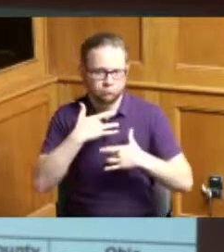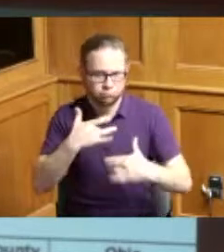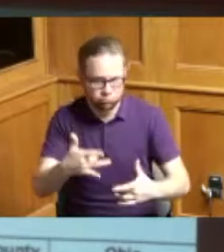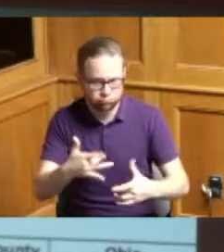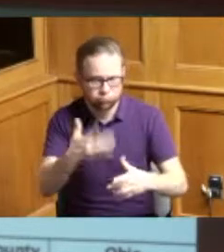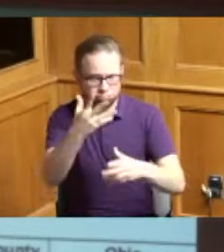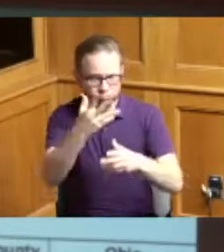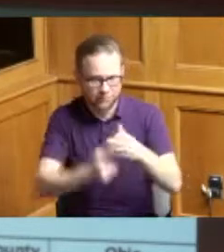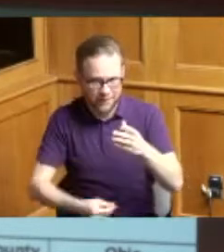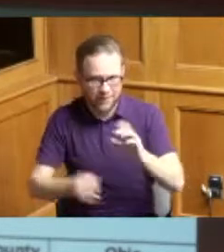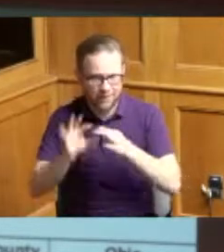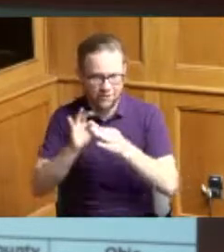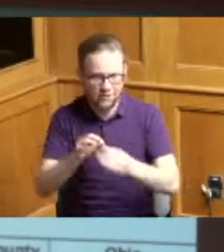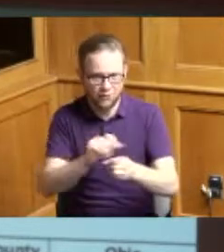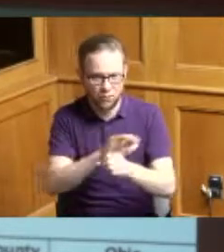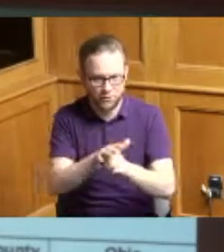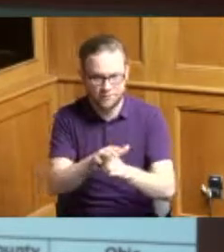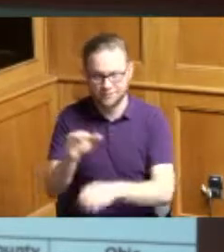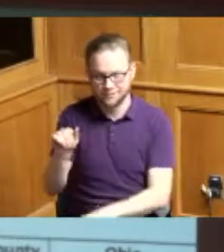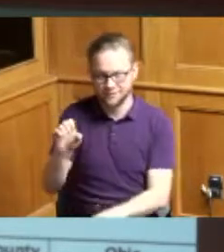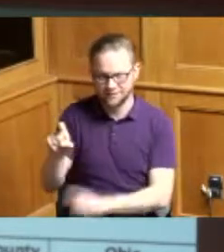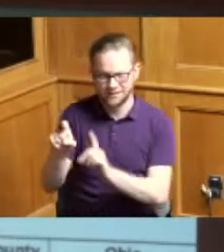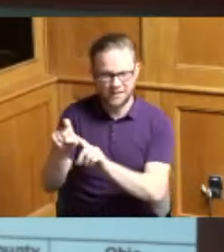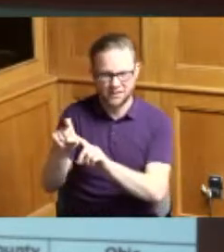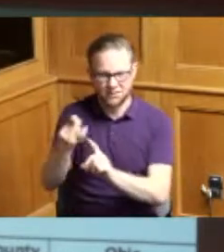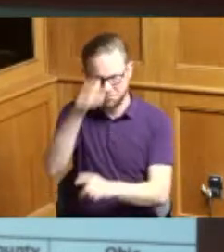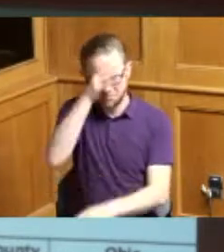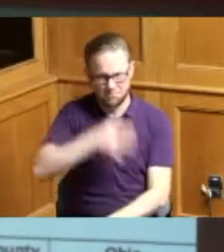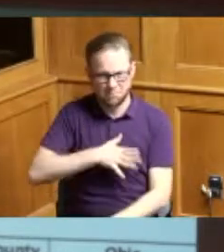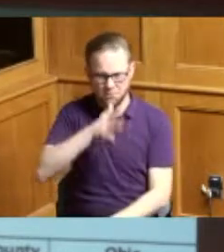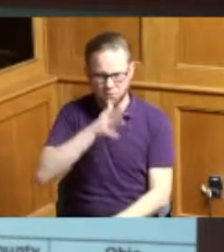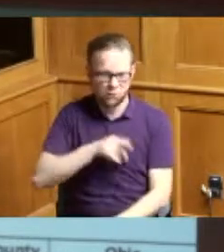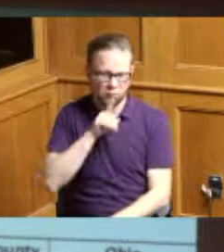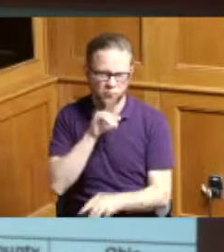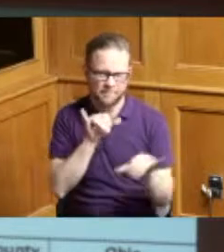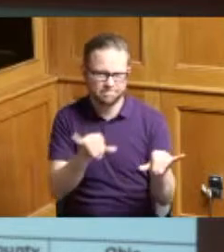with regards to sex once again very little differentiation between males and females